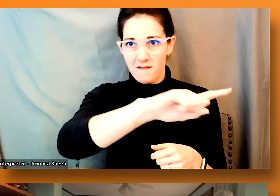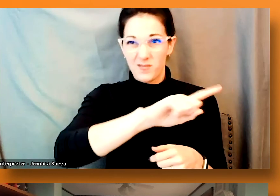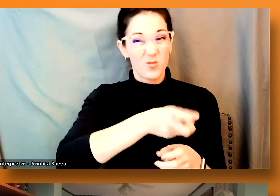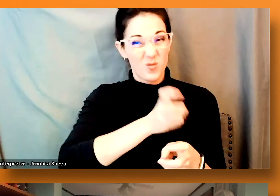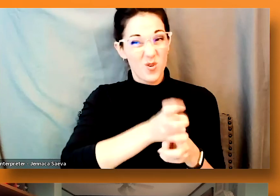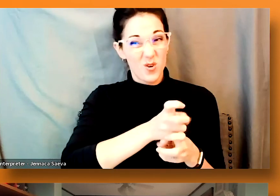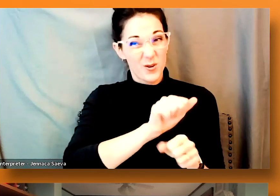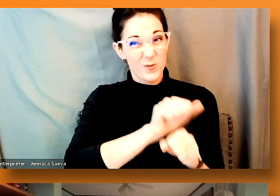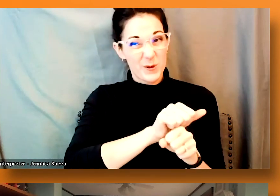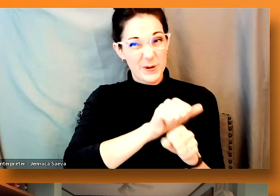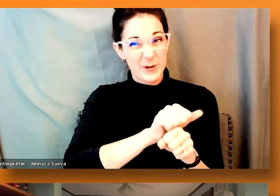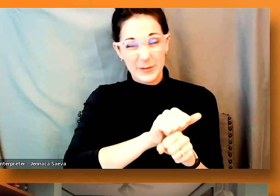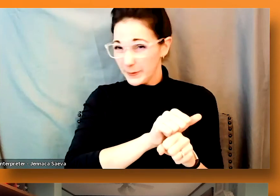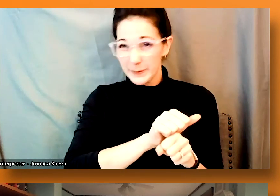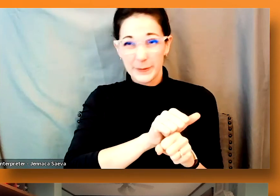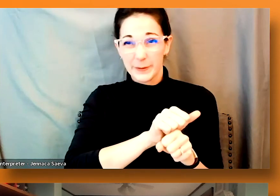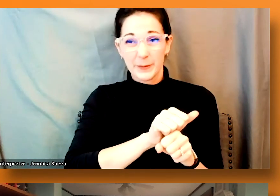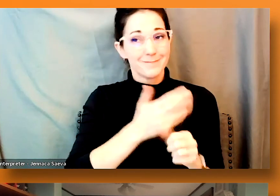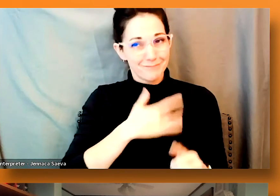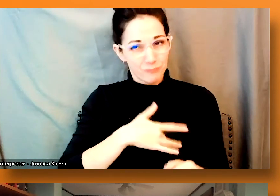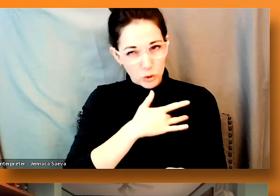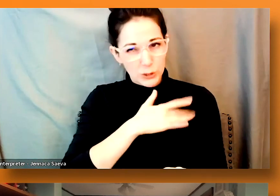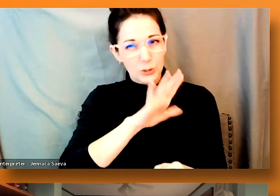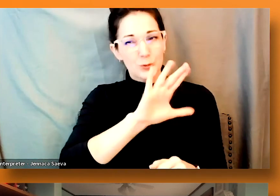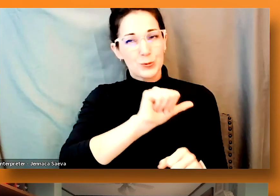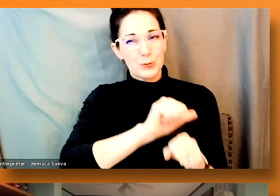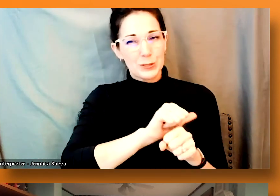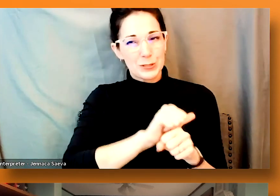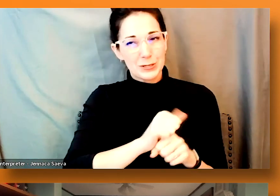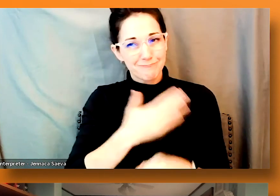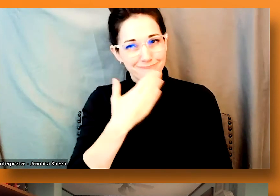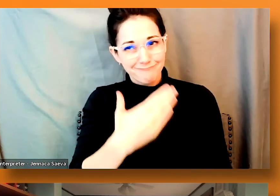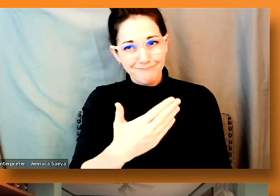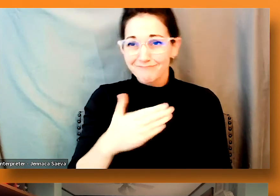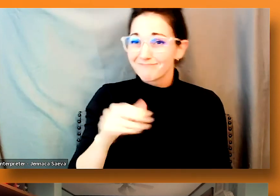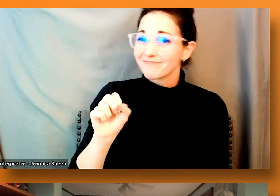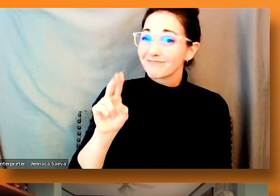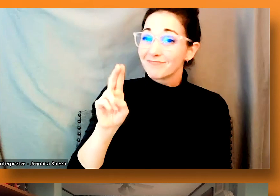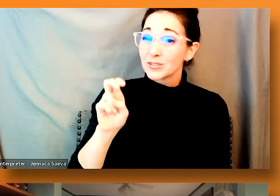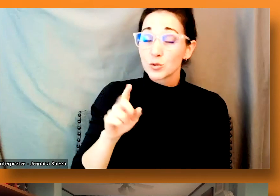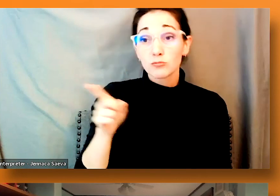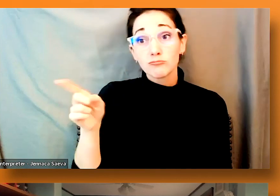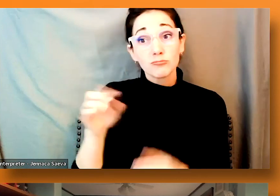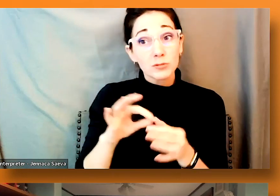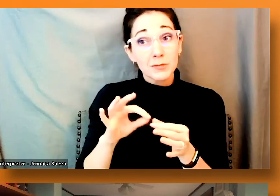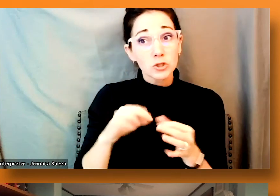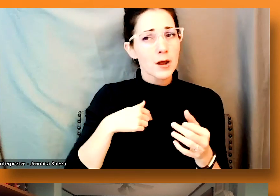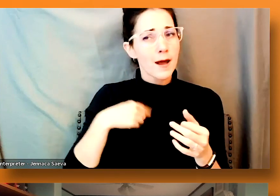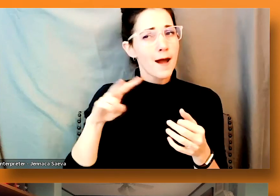and we appreciate all the work you do. And like Sue said, if you have any follow-up questions,